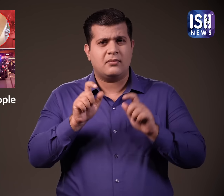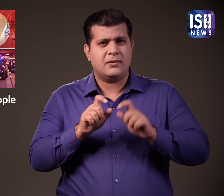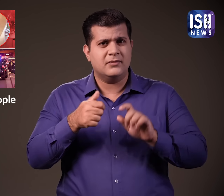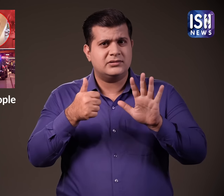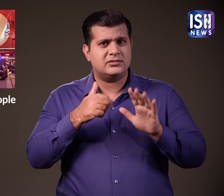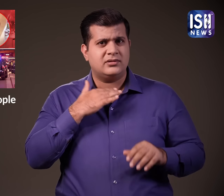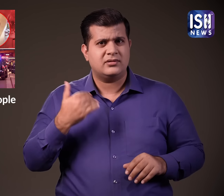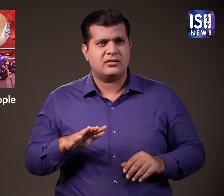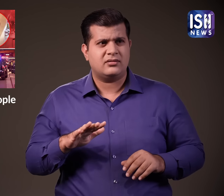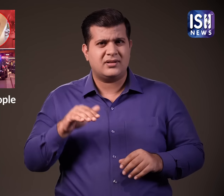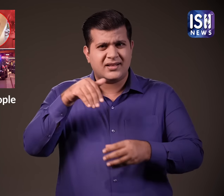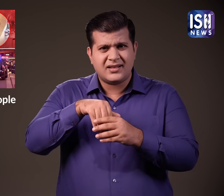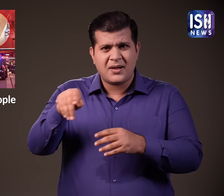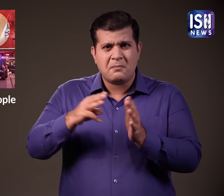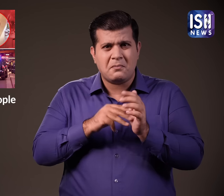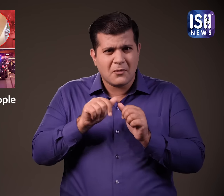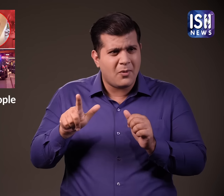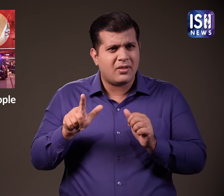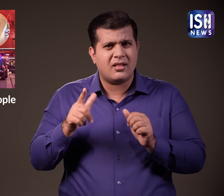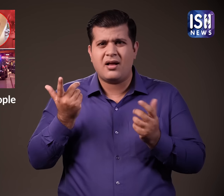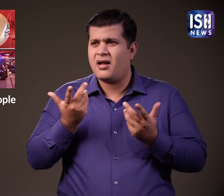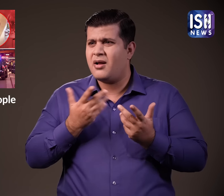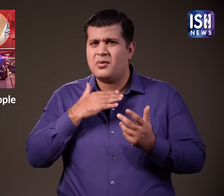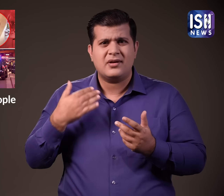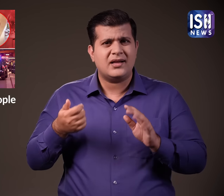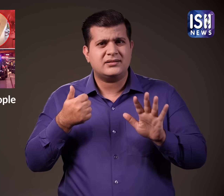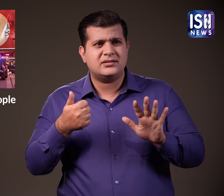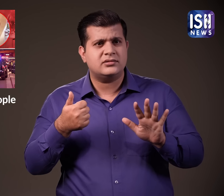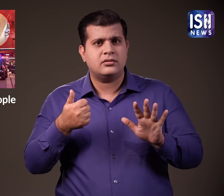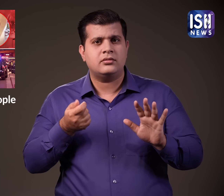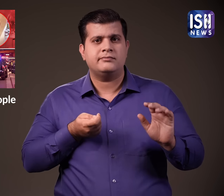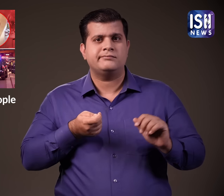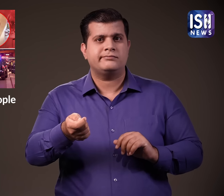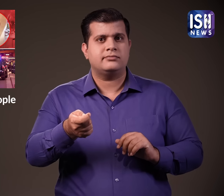6 people died! In the mall? How? They were stabbed!